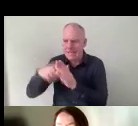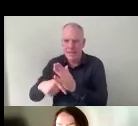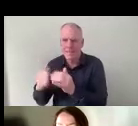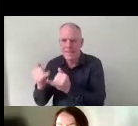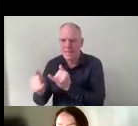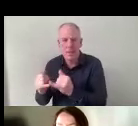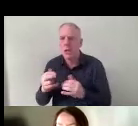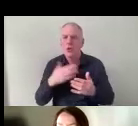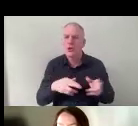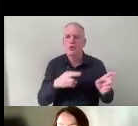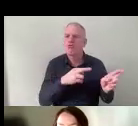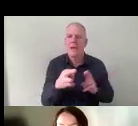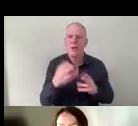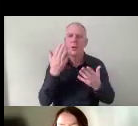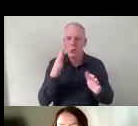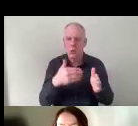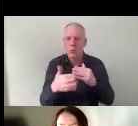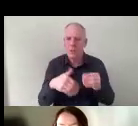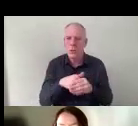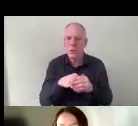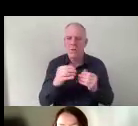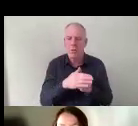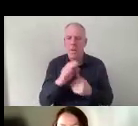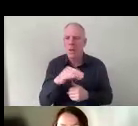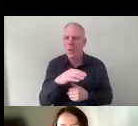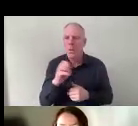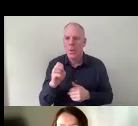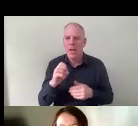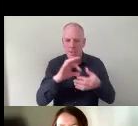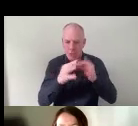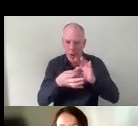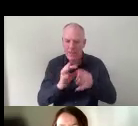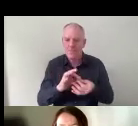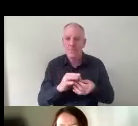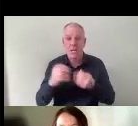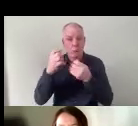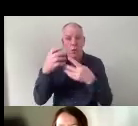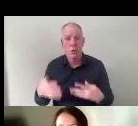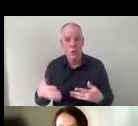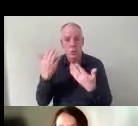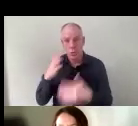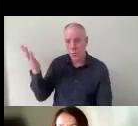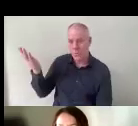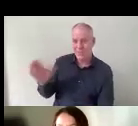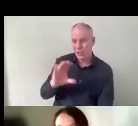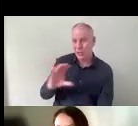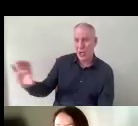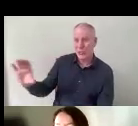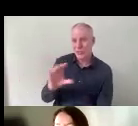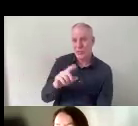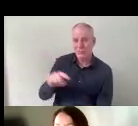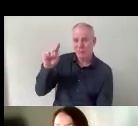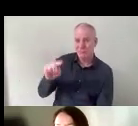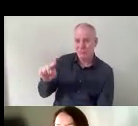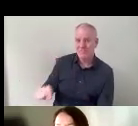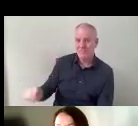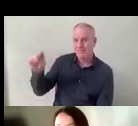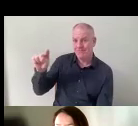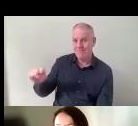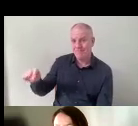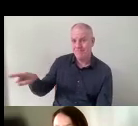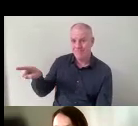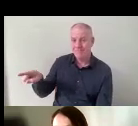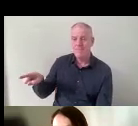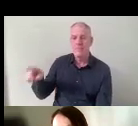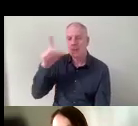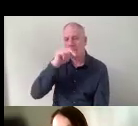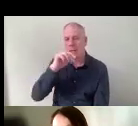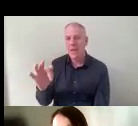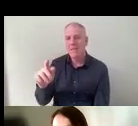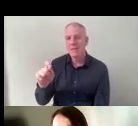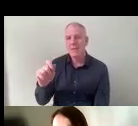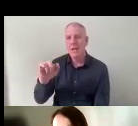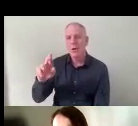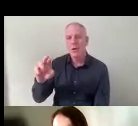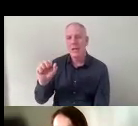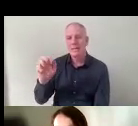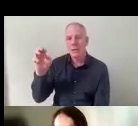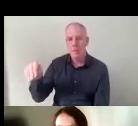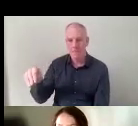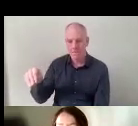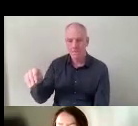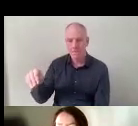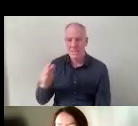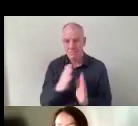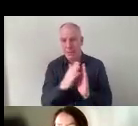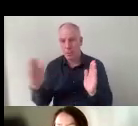way the elements are combined together in molecules. And the results we get is this kind of graph here that is called an FTIR spectrum. And each element in the